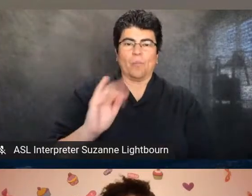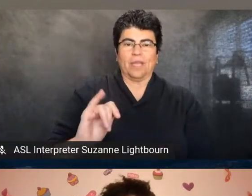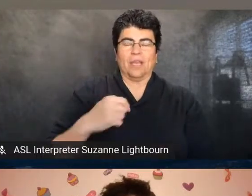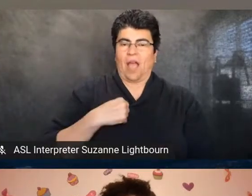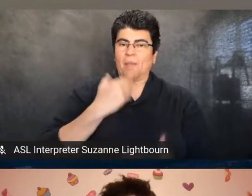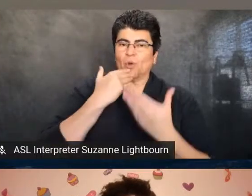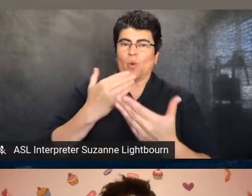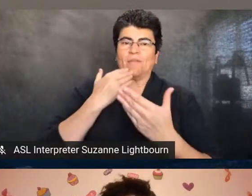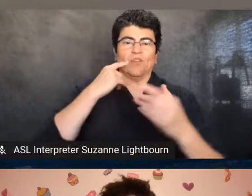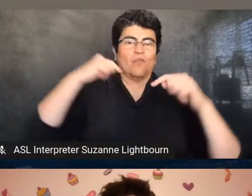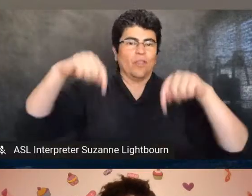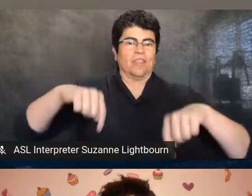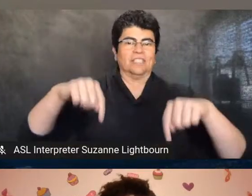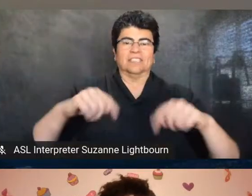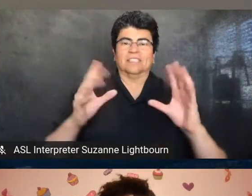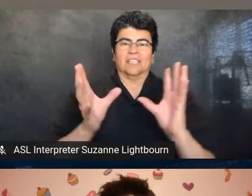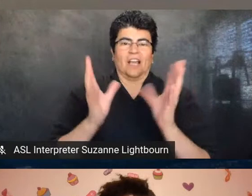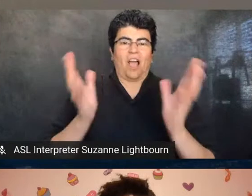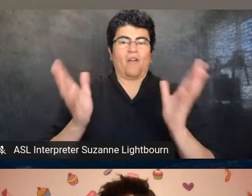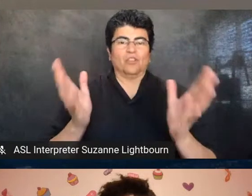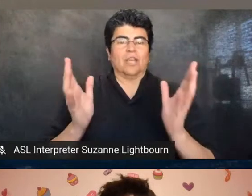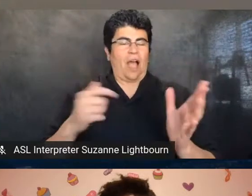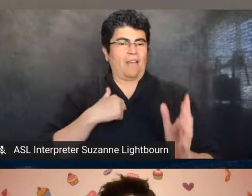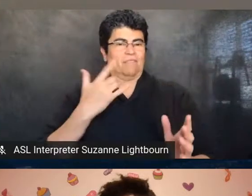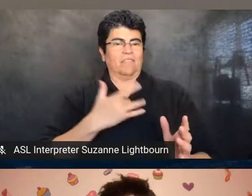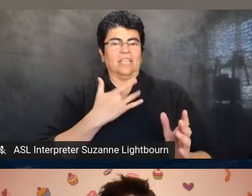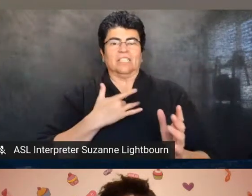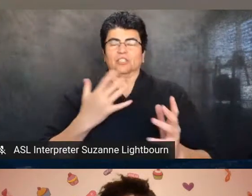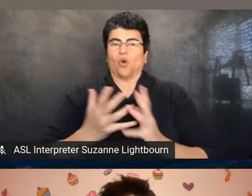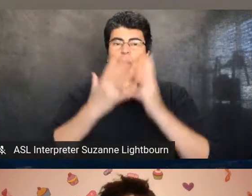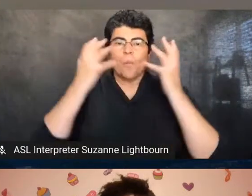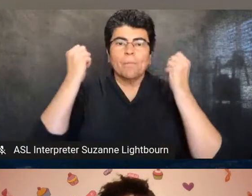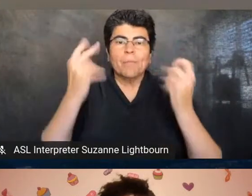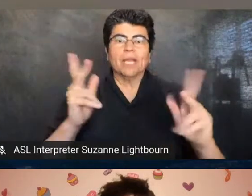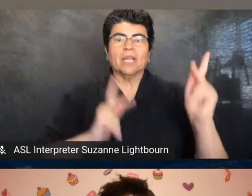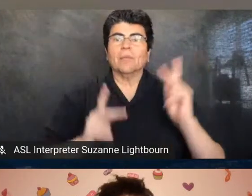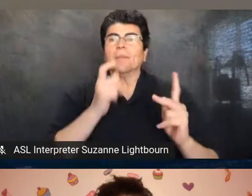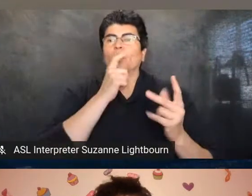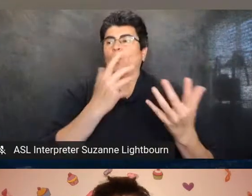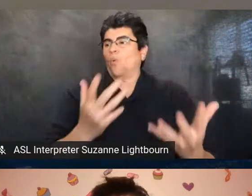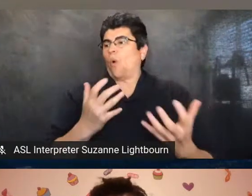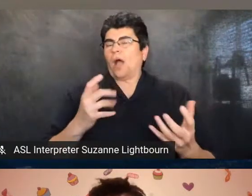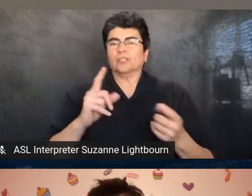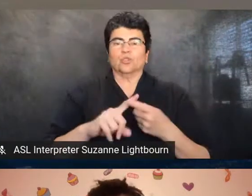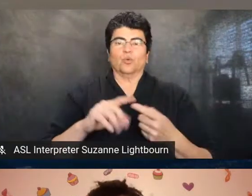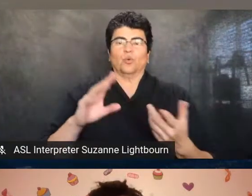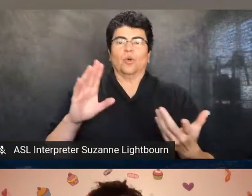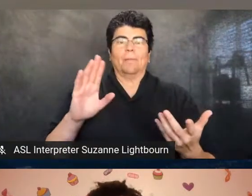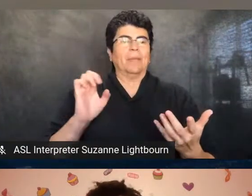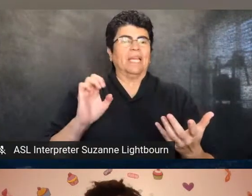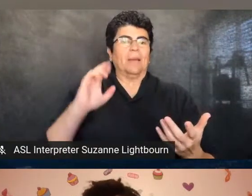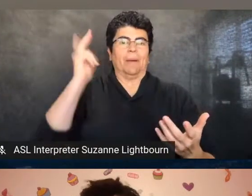for this conversation, because I feel there's so many people who want to be politically correct